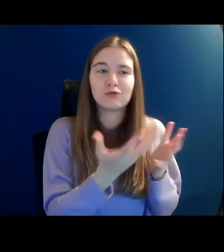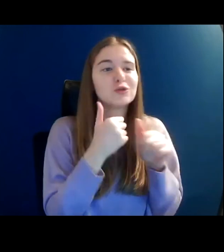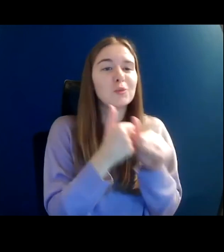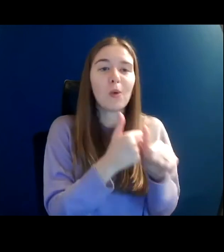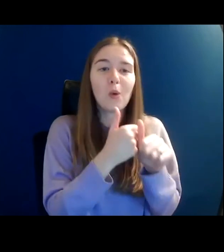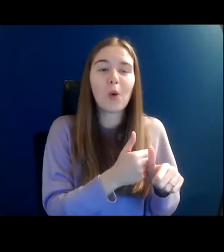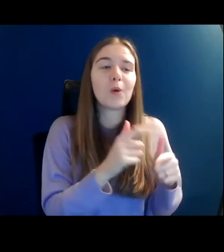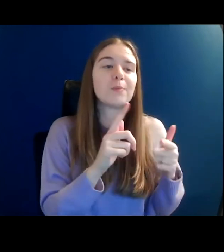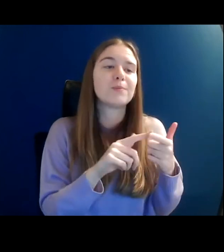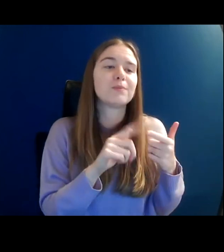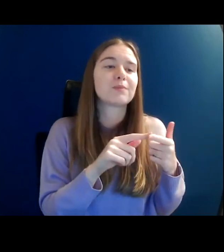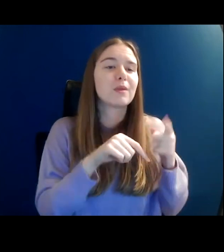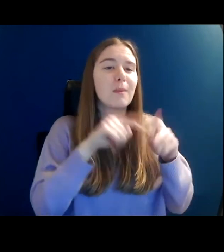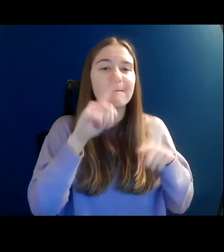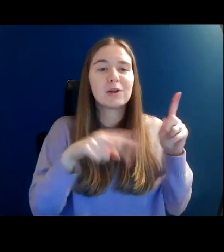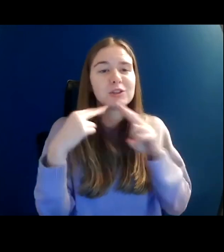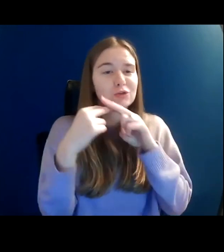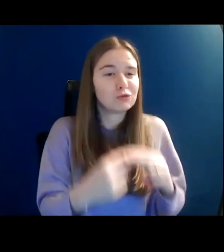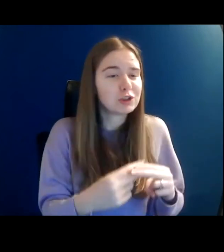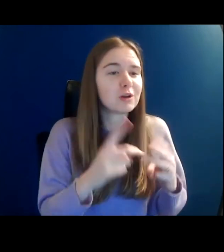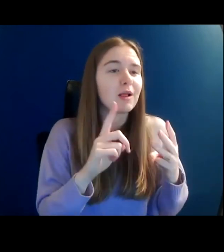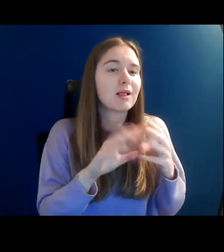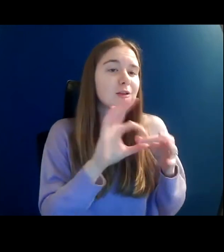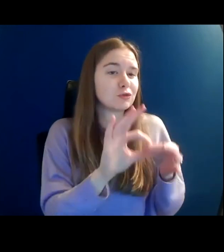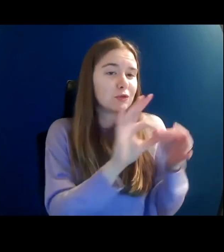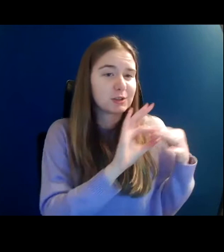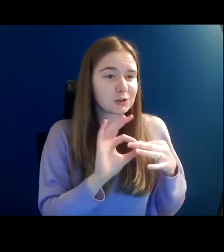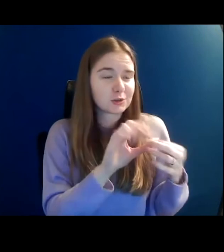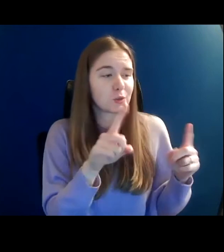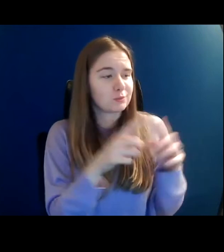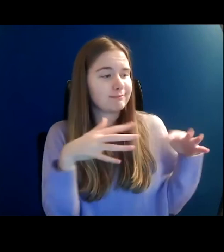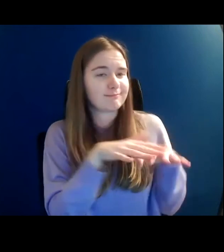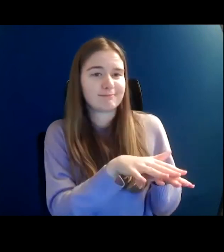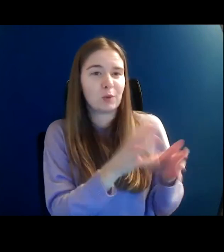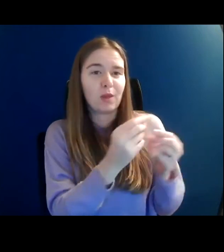multi-generational interaction and cohesion with the local community.